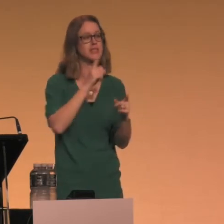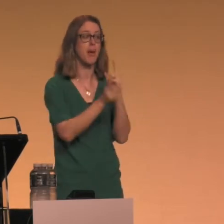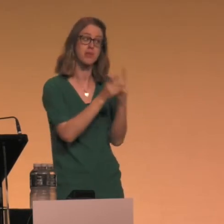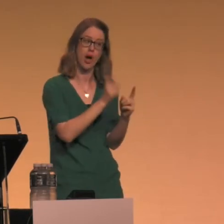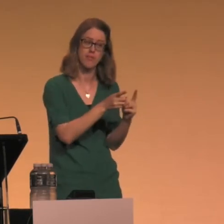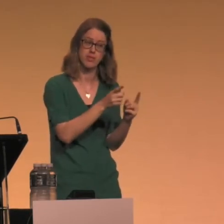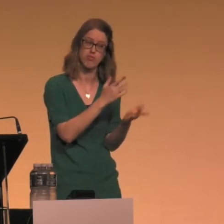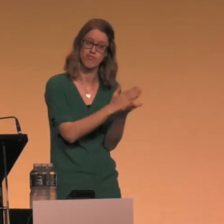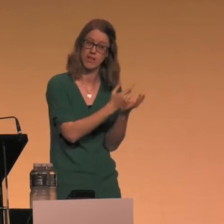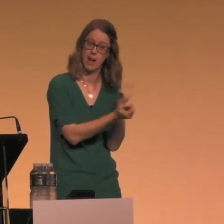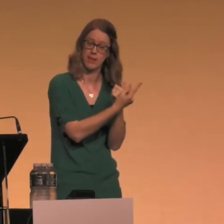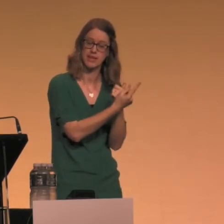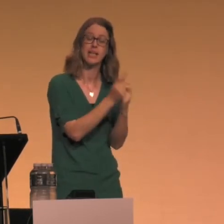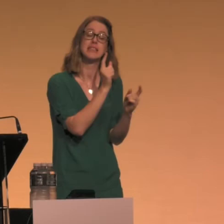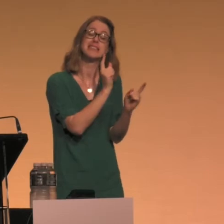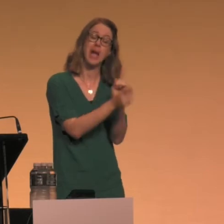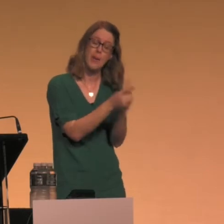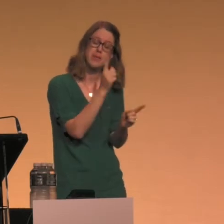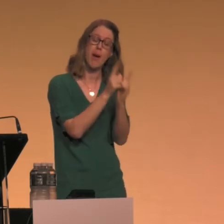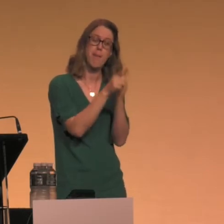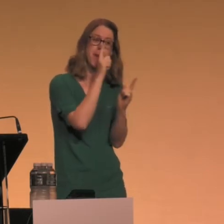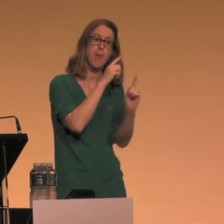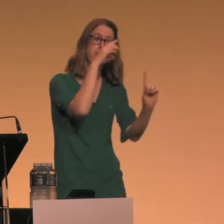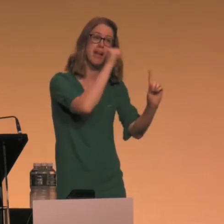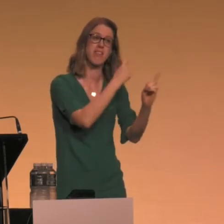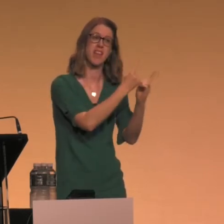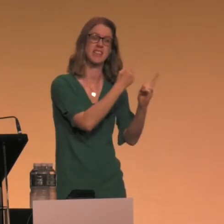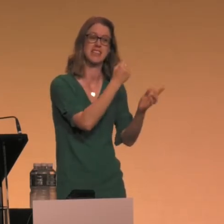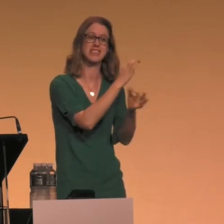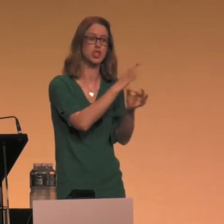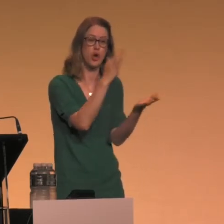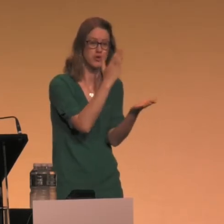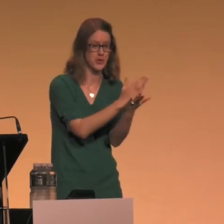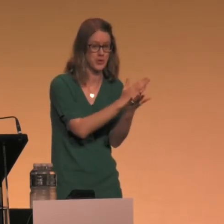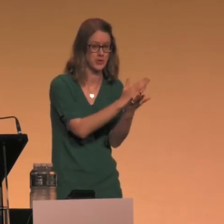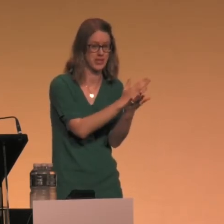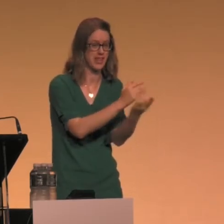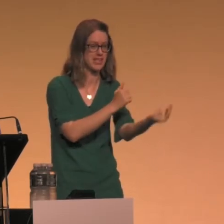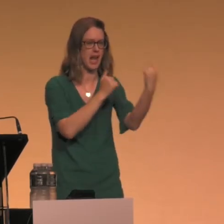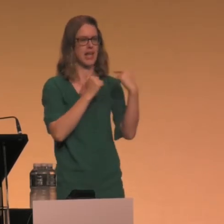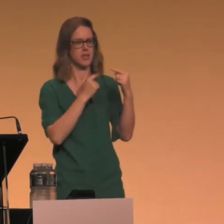or not, sometimes, people believe things which aren't actually true.